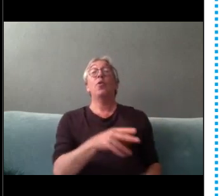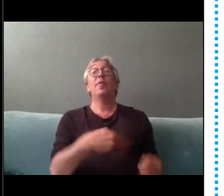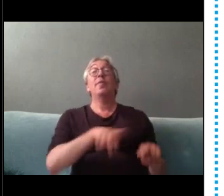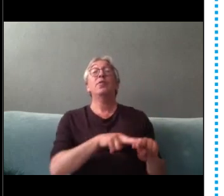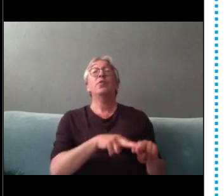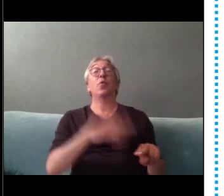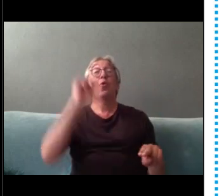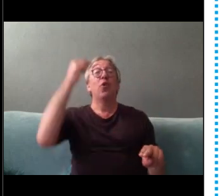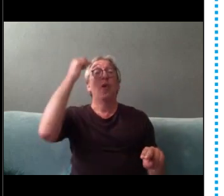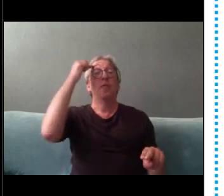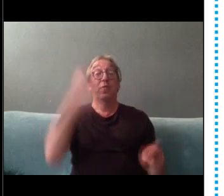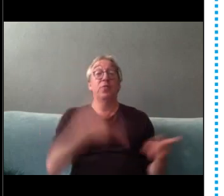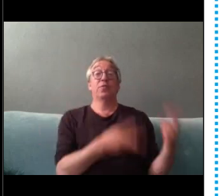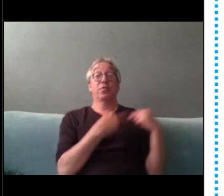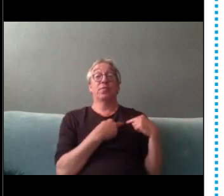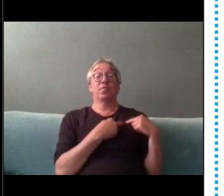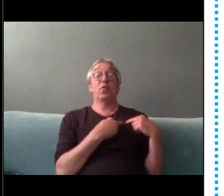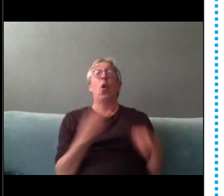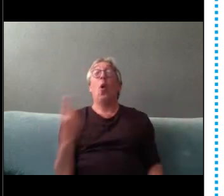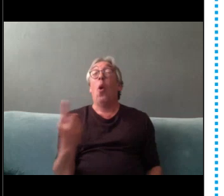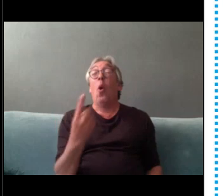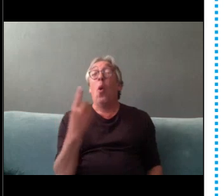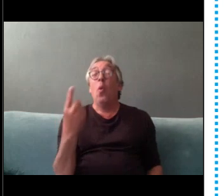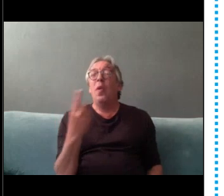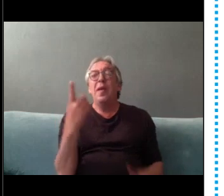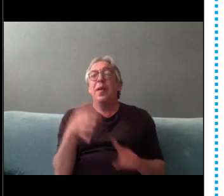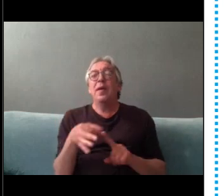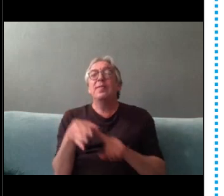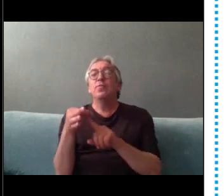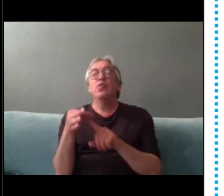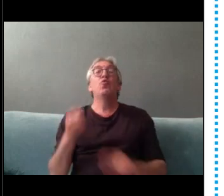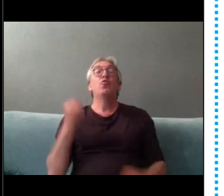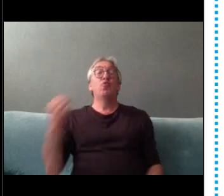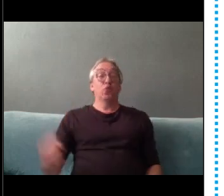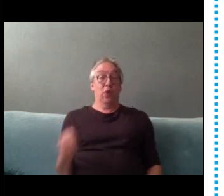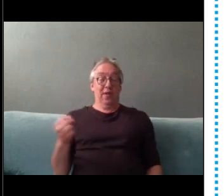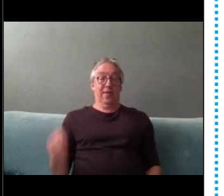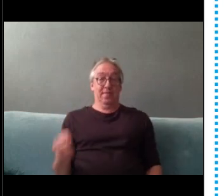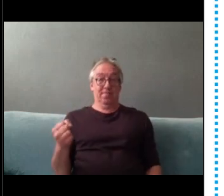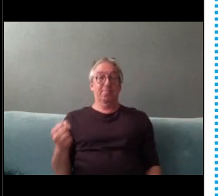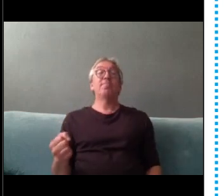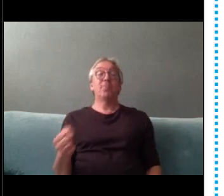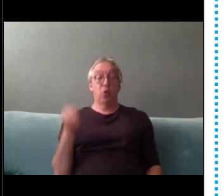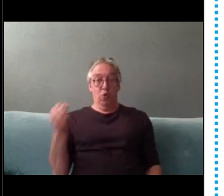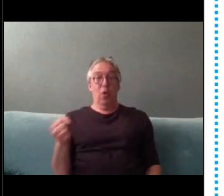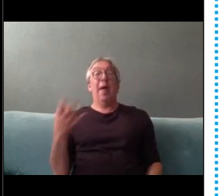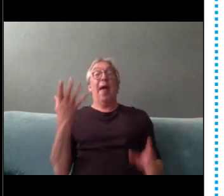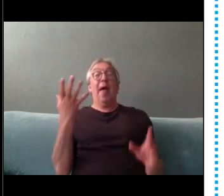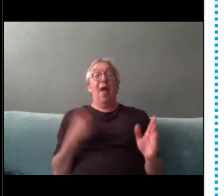For rail here is the big exception we should mention. There is an additional regulation which we didn't mention.